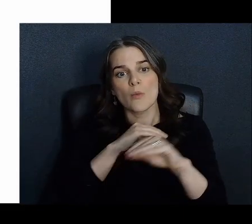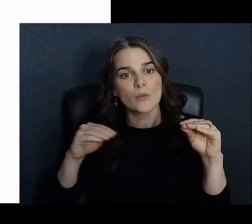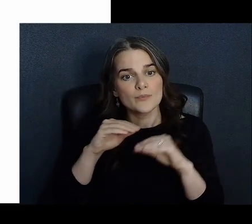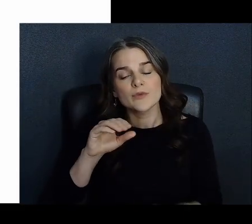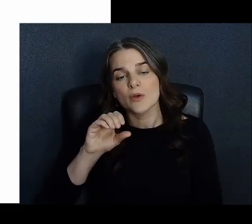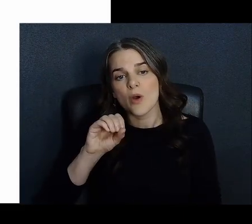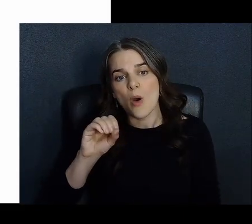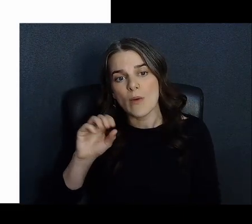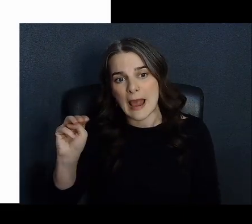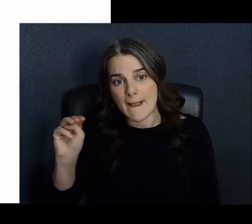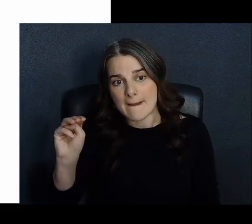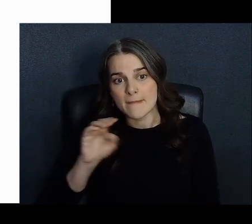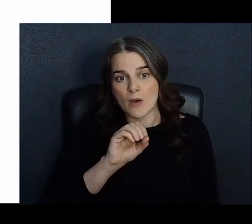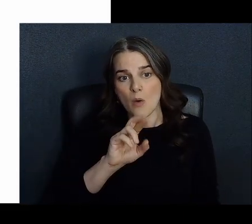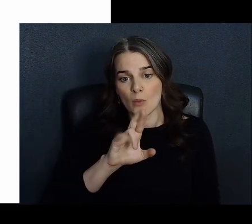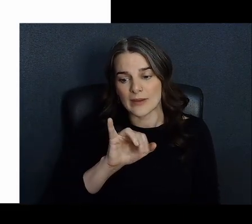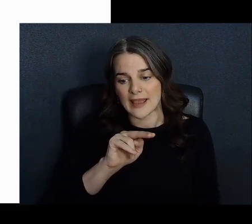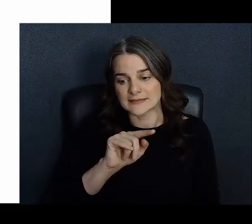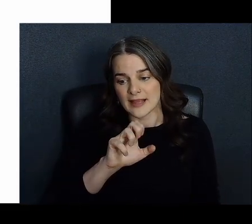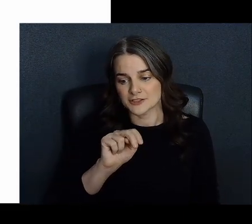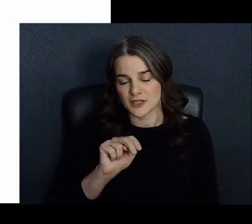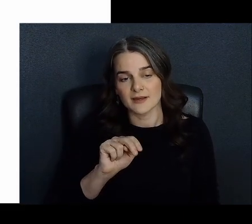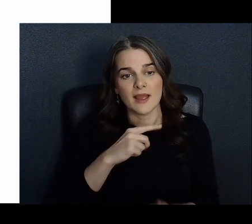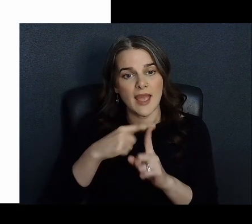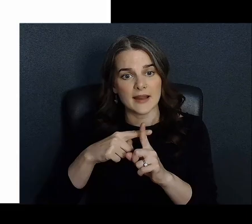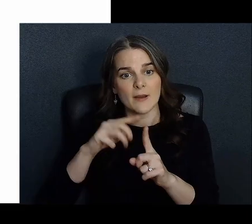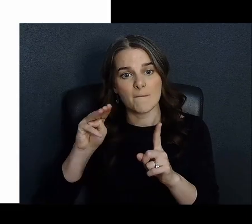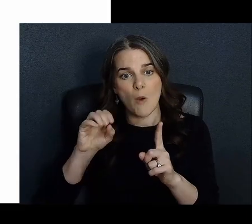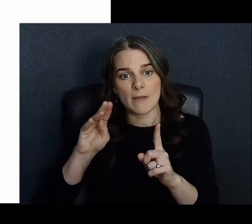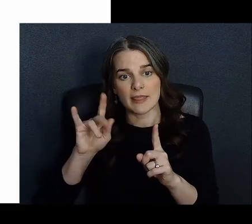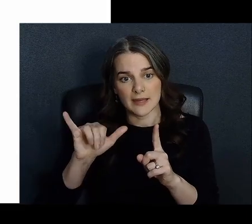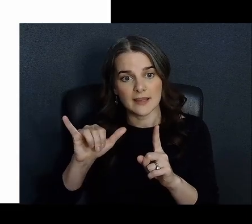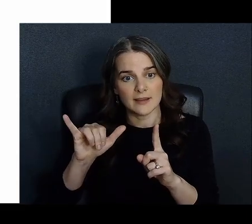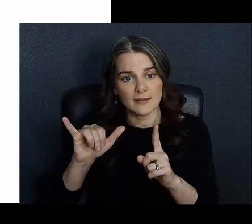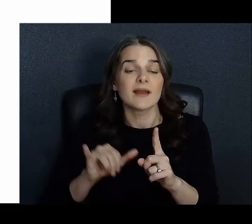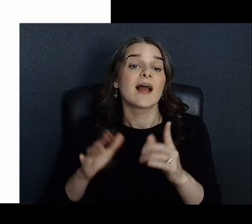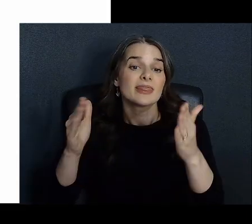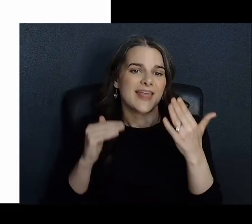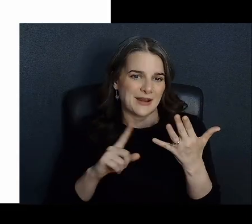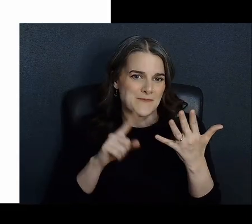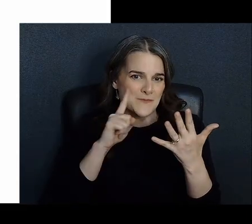And so then we'll talk about some of the tasks that we can accomplish by using apps and technology,